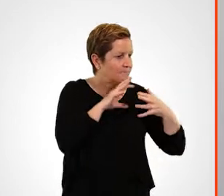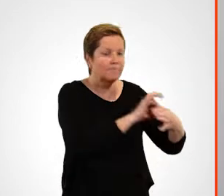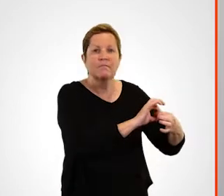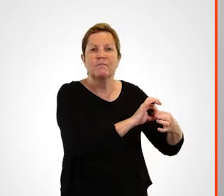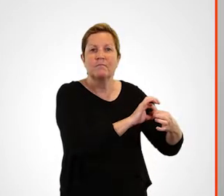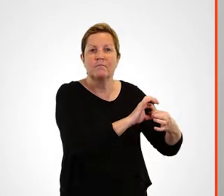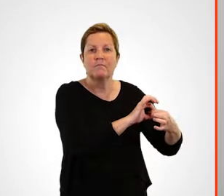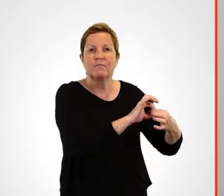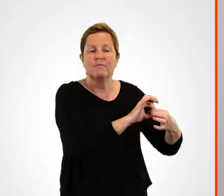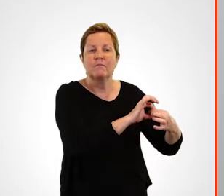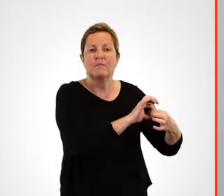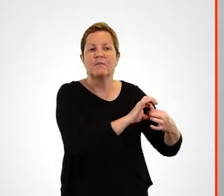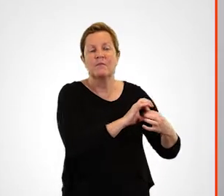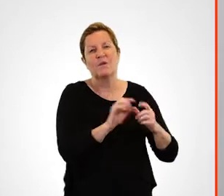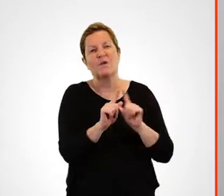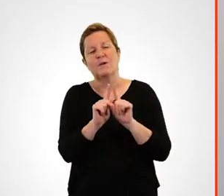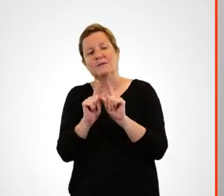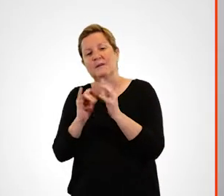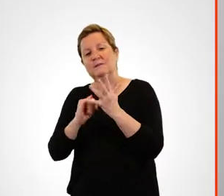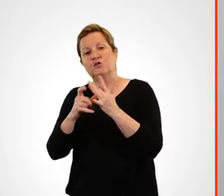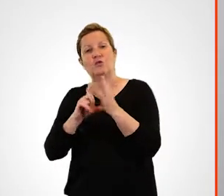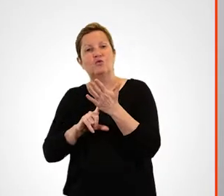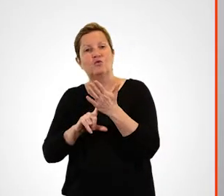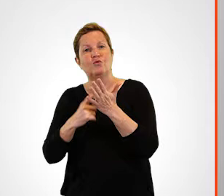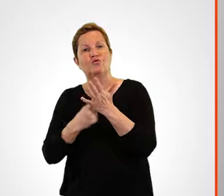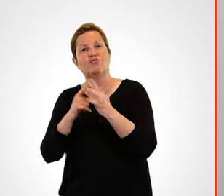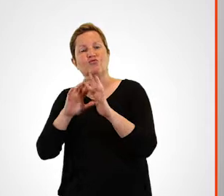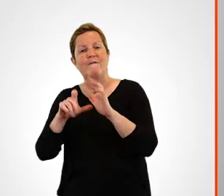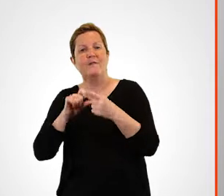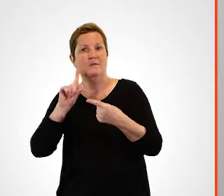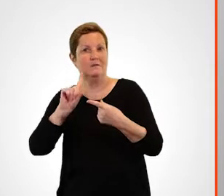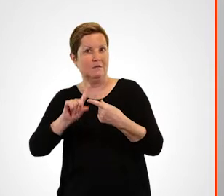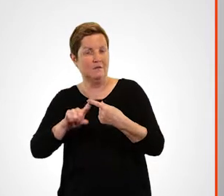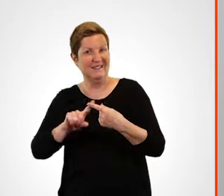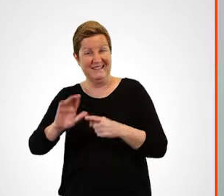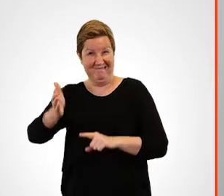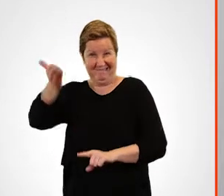This is almost like the social referencing or the checking up with the parent we saw way back